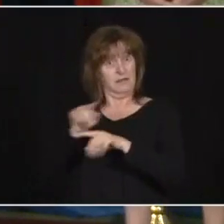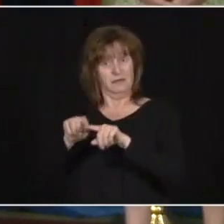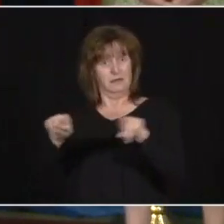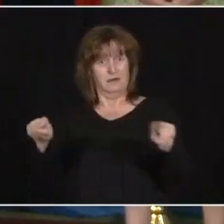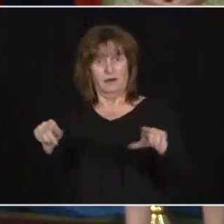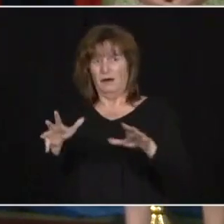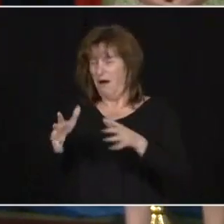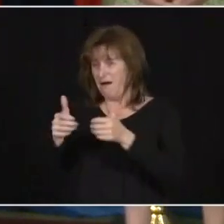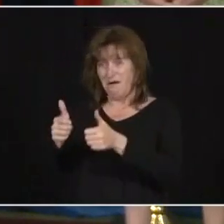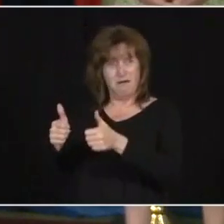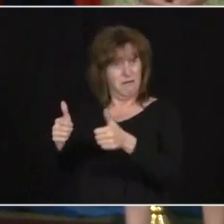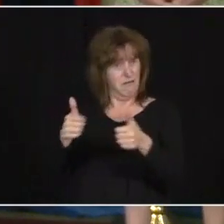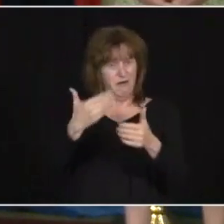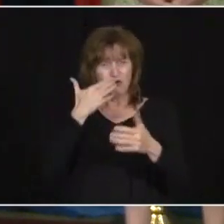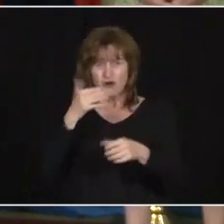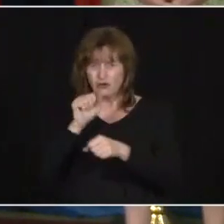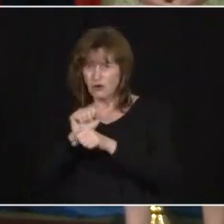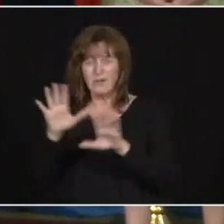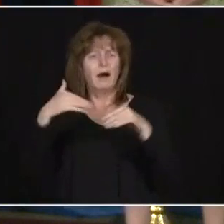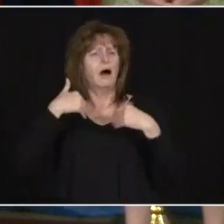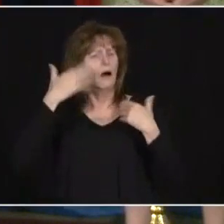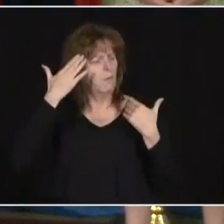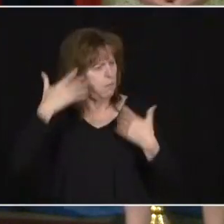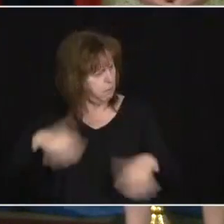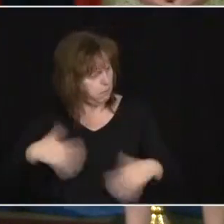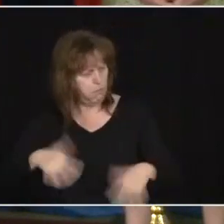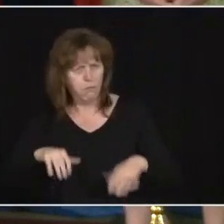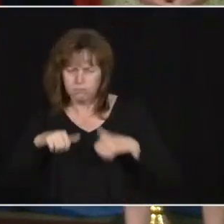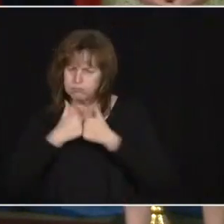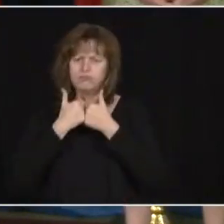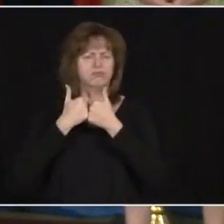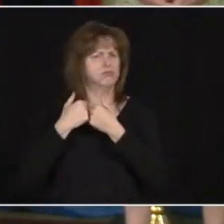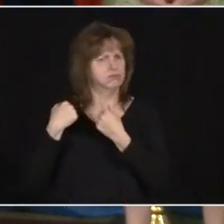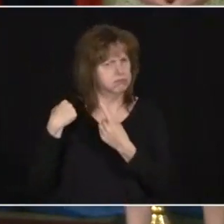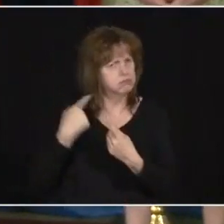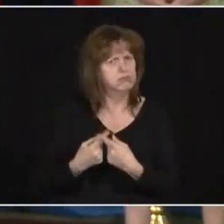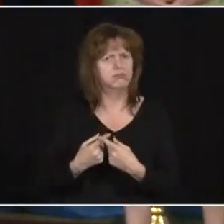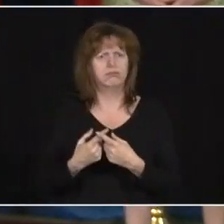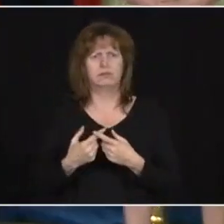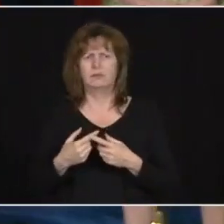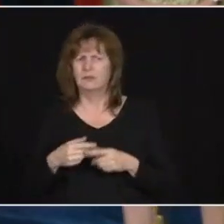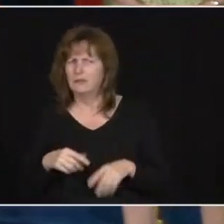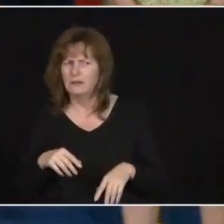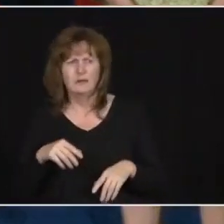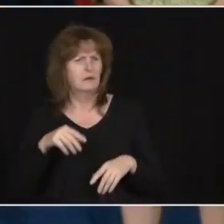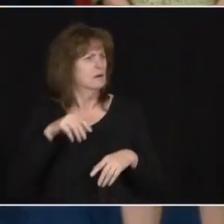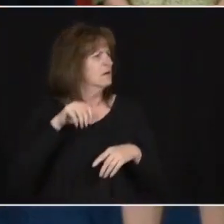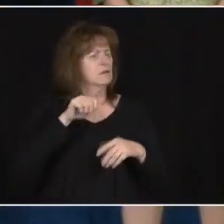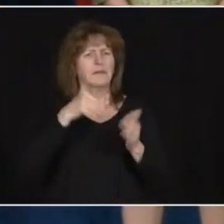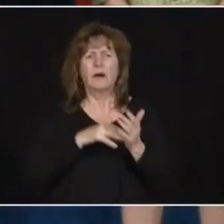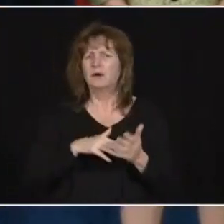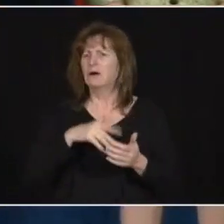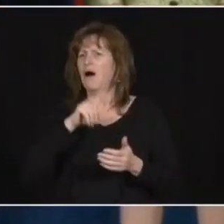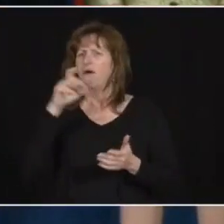are hundreds of thousands, if not millions, of unsung heroes who continue to go to